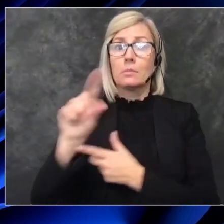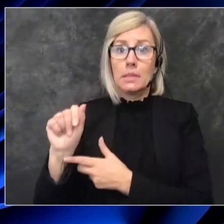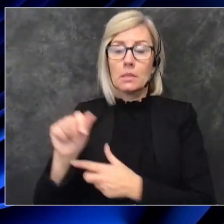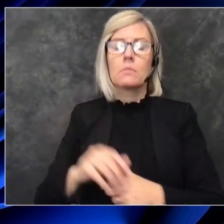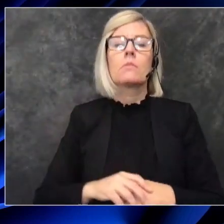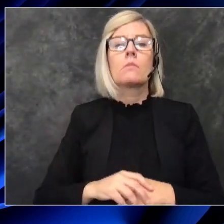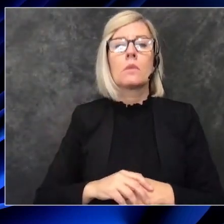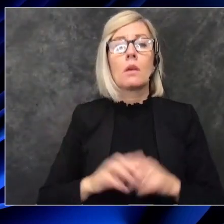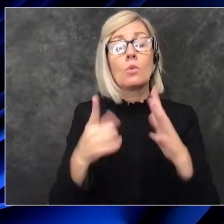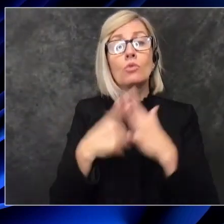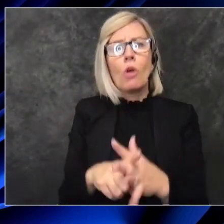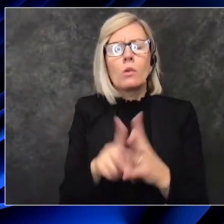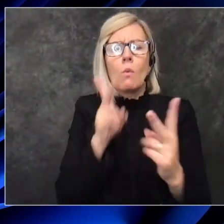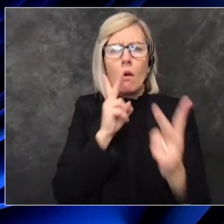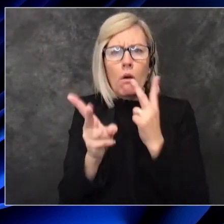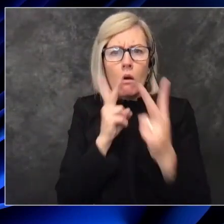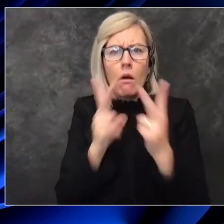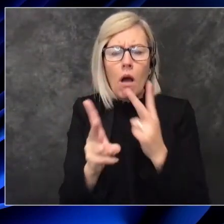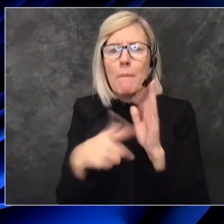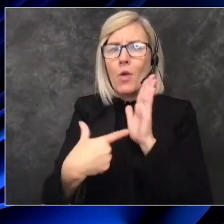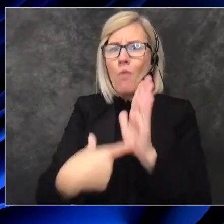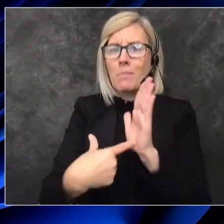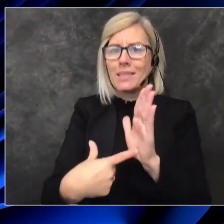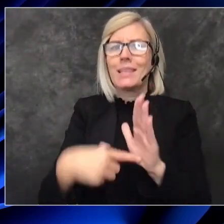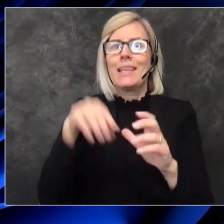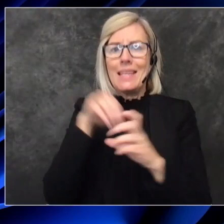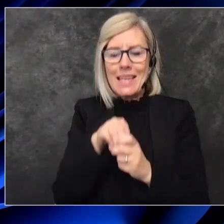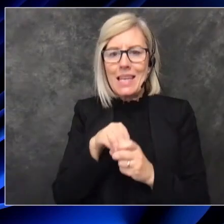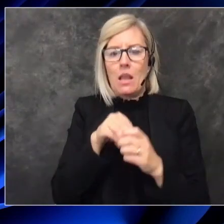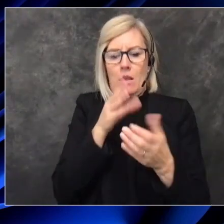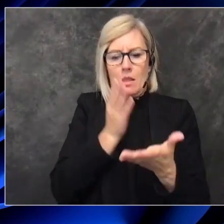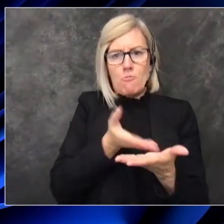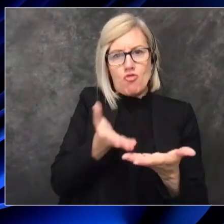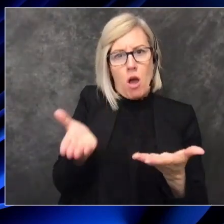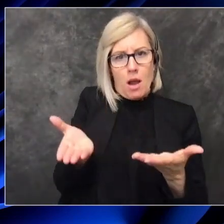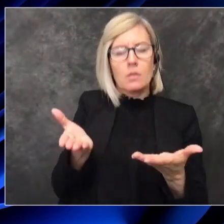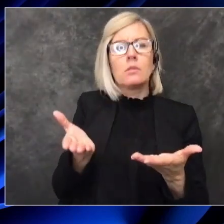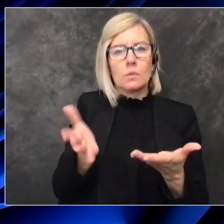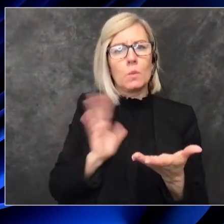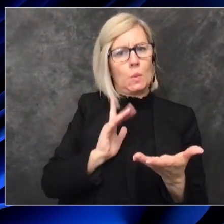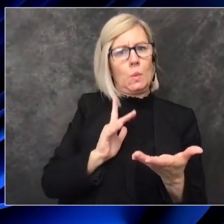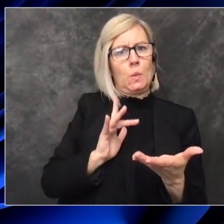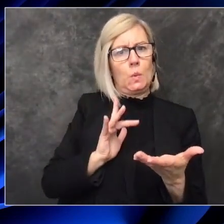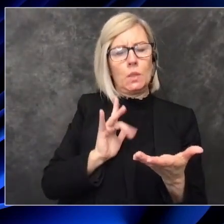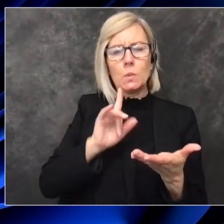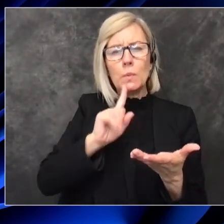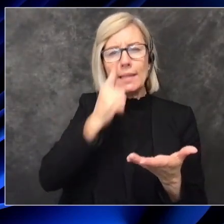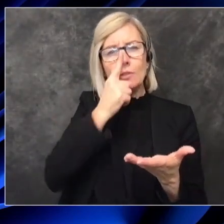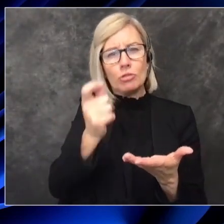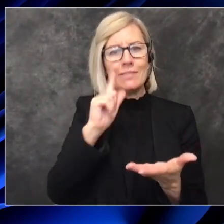some of it being represented in product, you know, is again super interesting for all of us something for us all